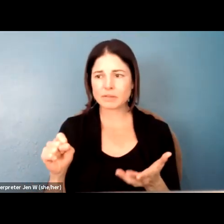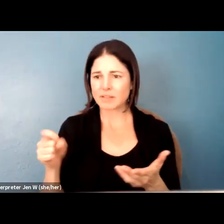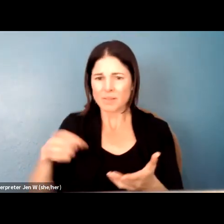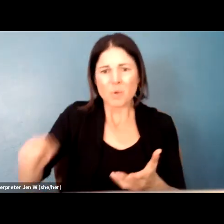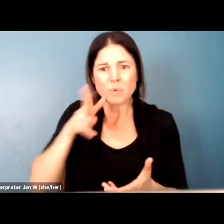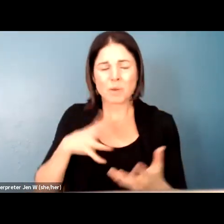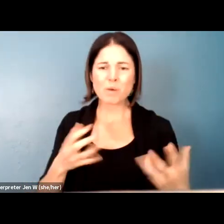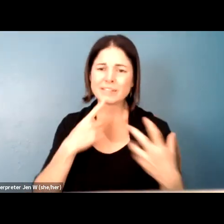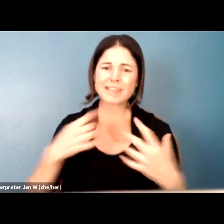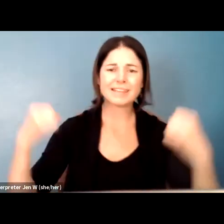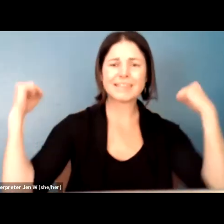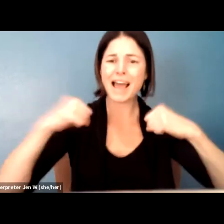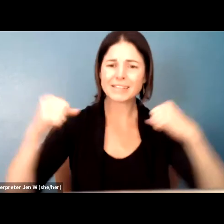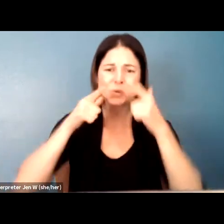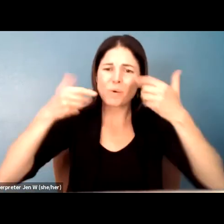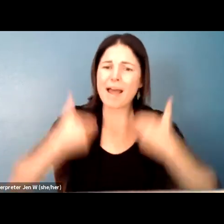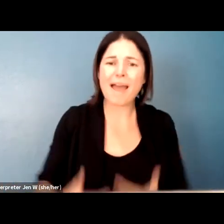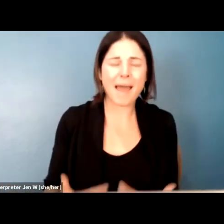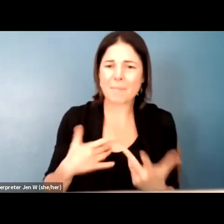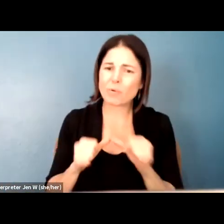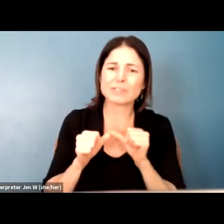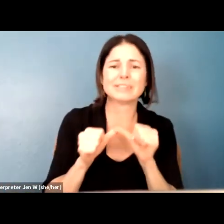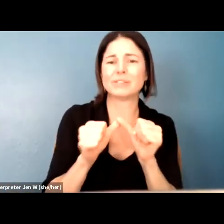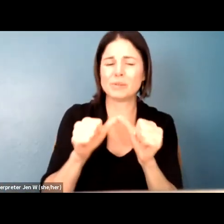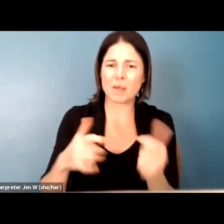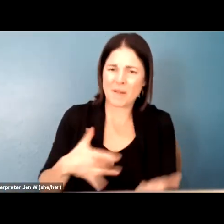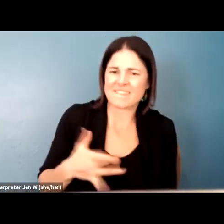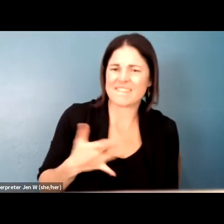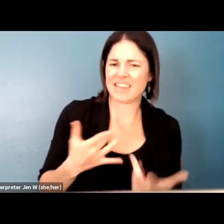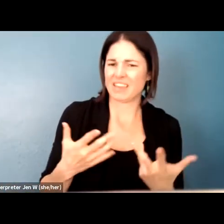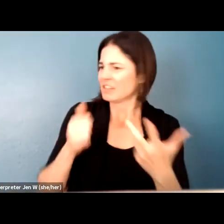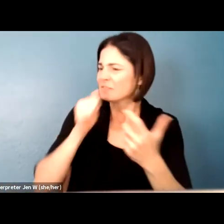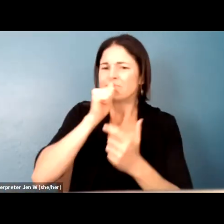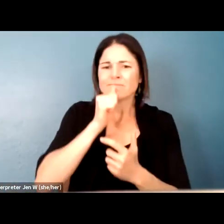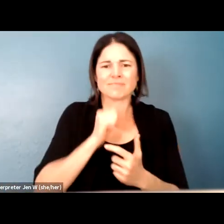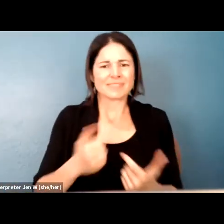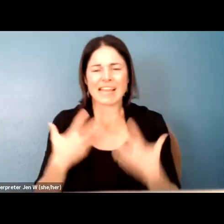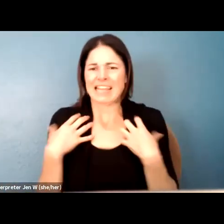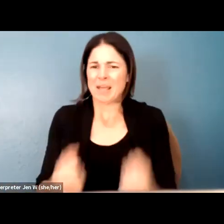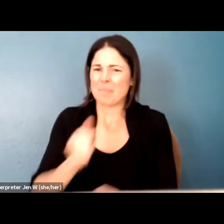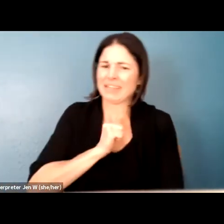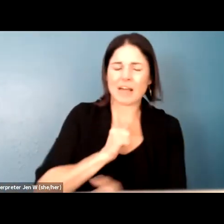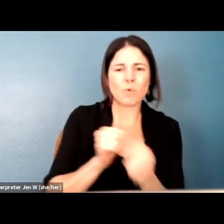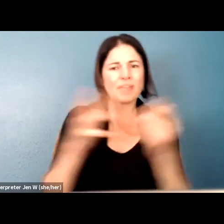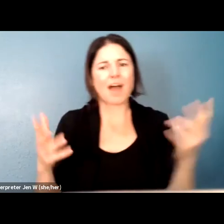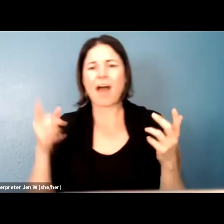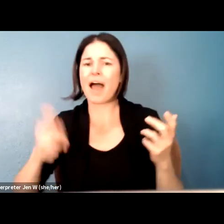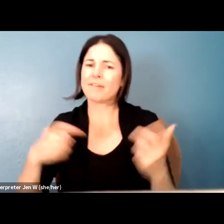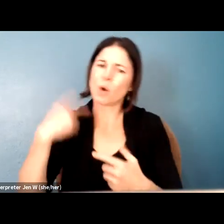our fullness and live there who just wants to feel deal and heal our goddamn cells without always having to be in service of